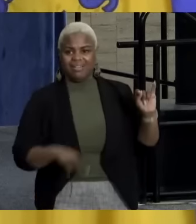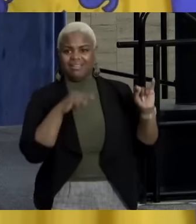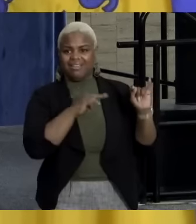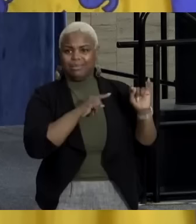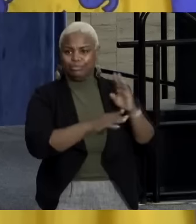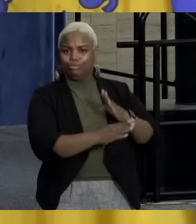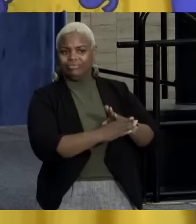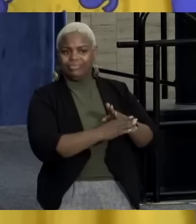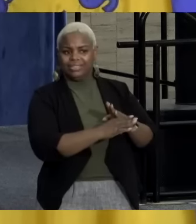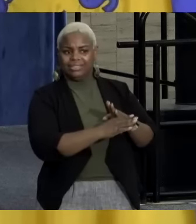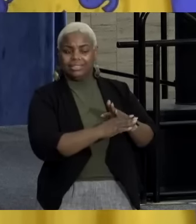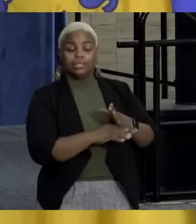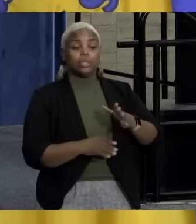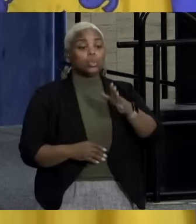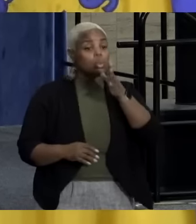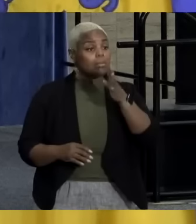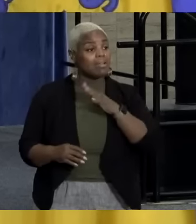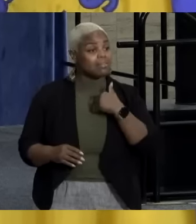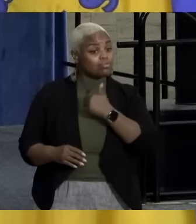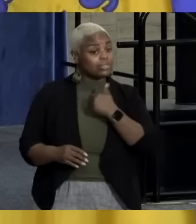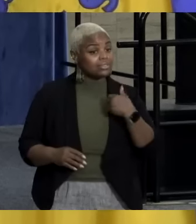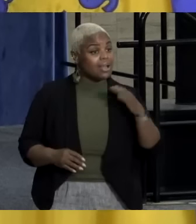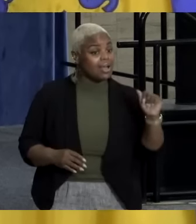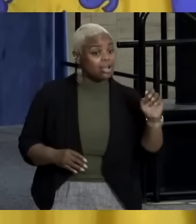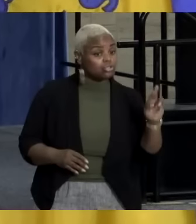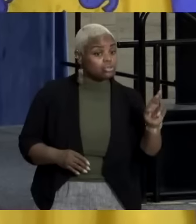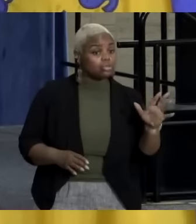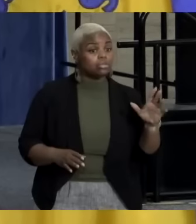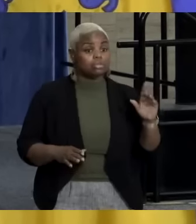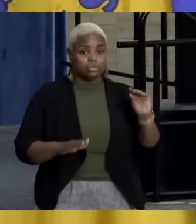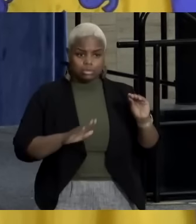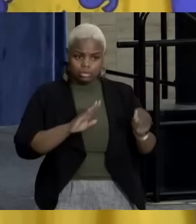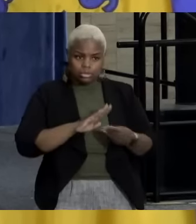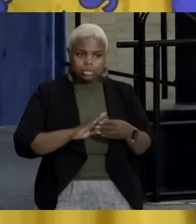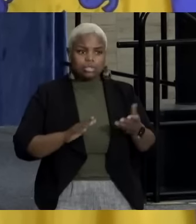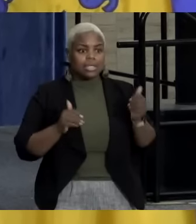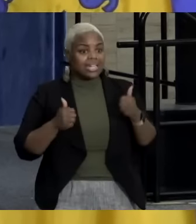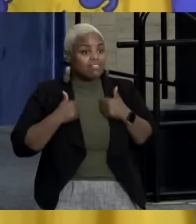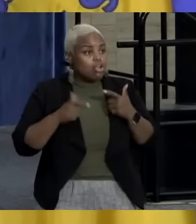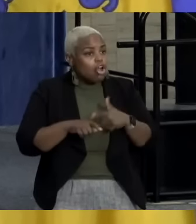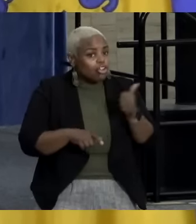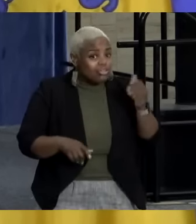with breast cancer who use it may actually live longer. And they need their primary